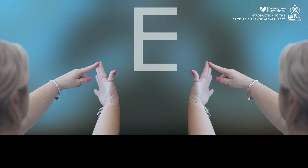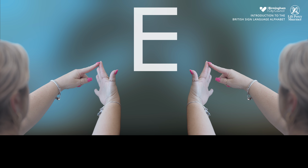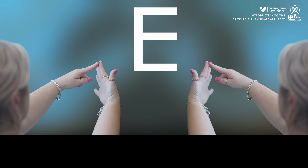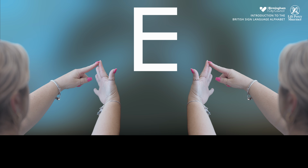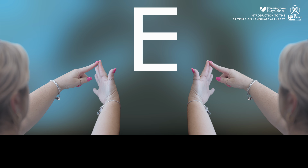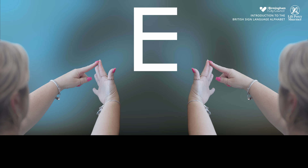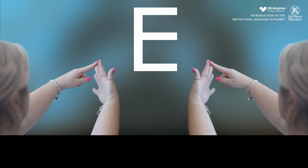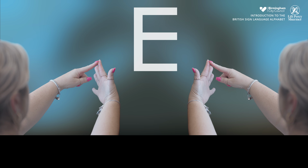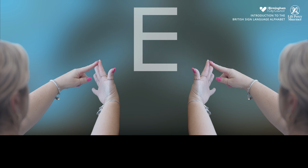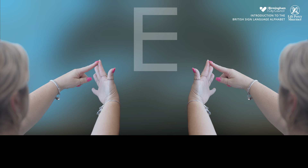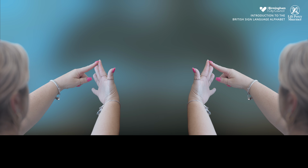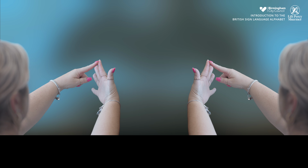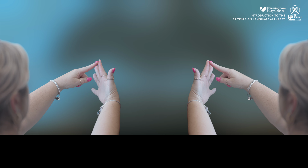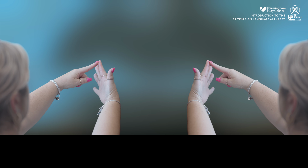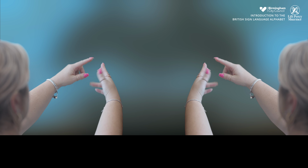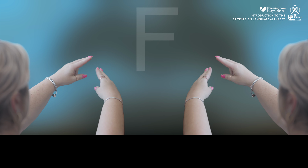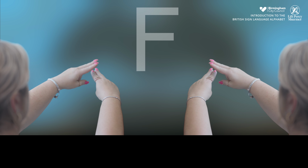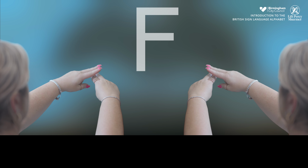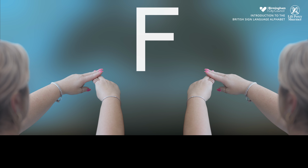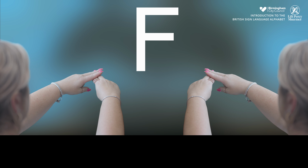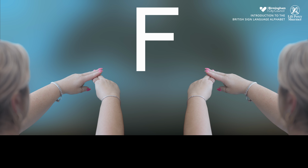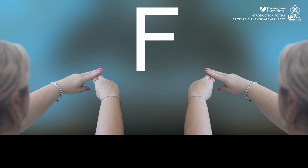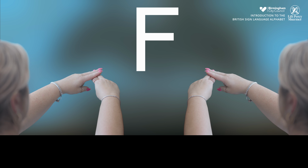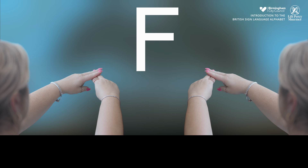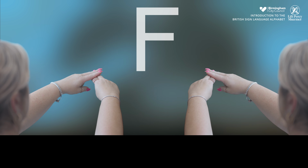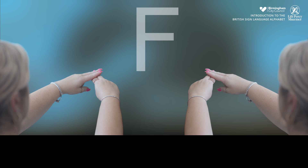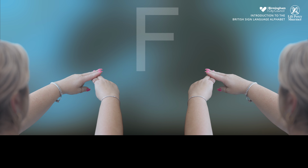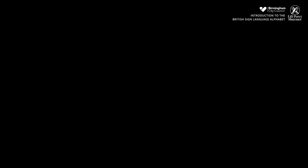E F